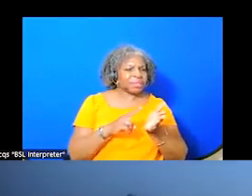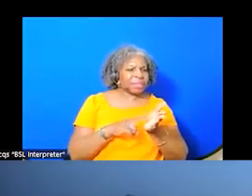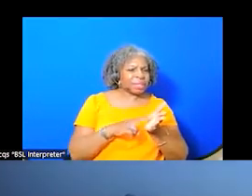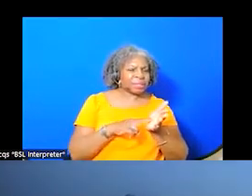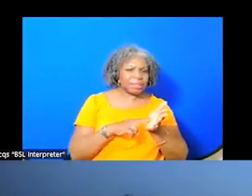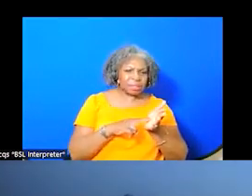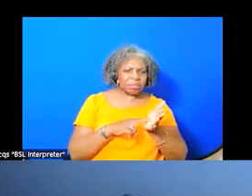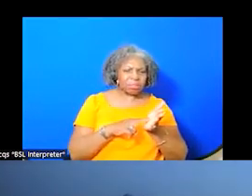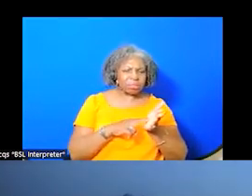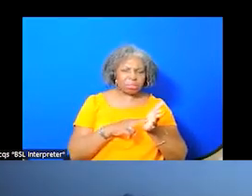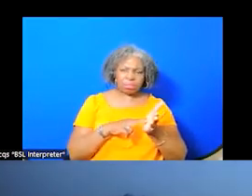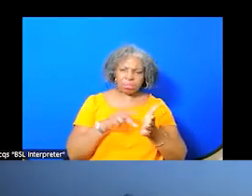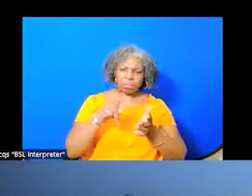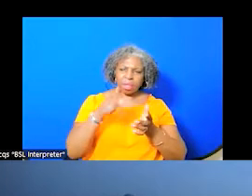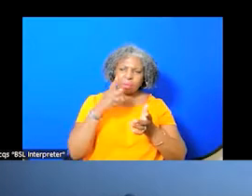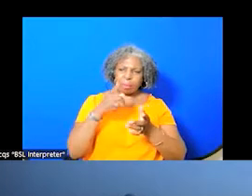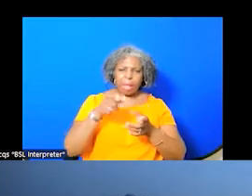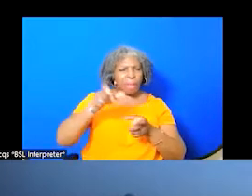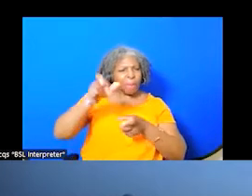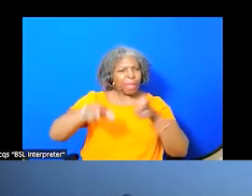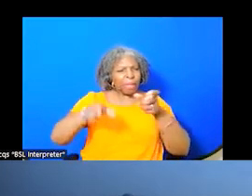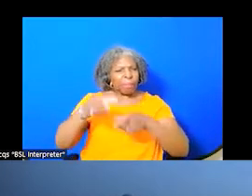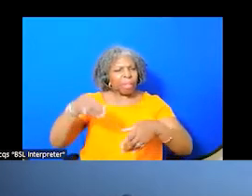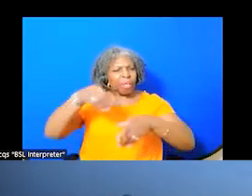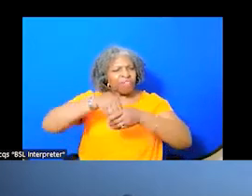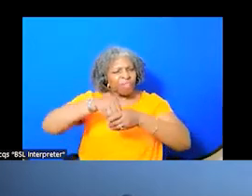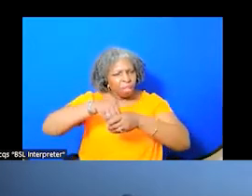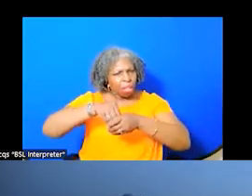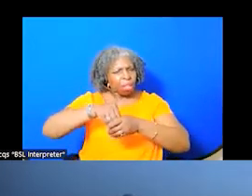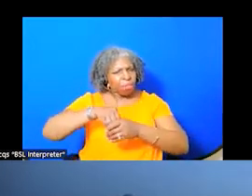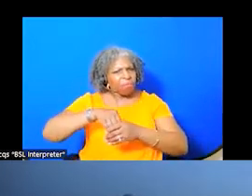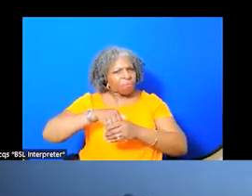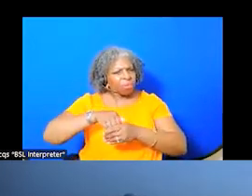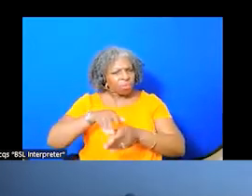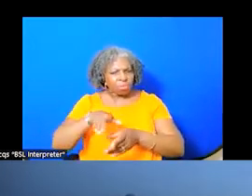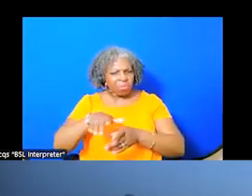around your project consider to be the area? What's the local - what would be the local area?